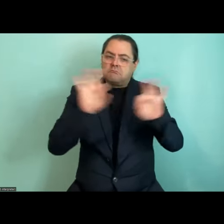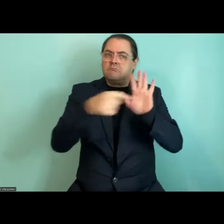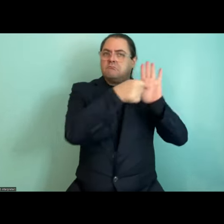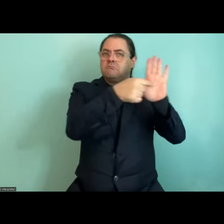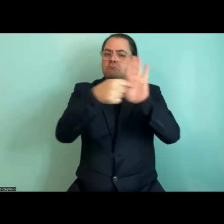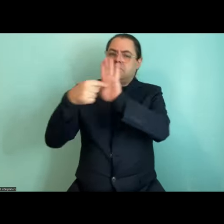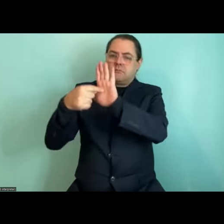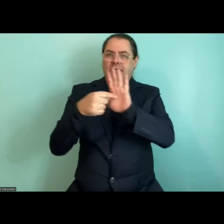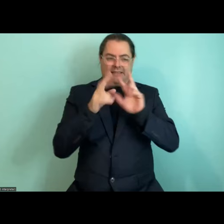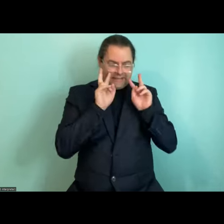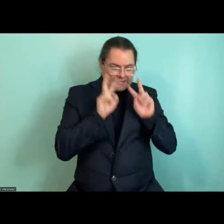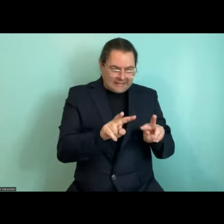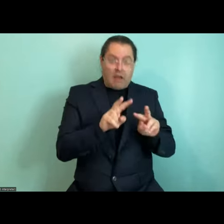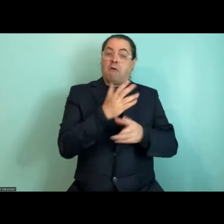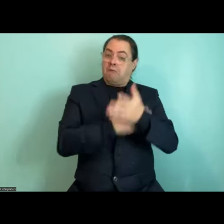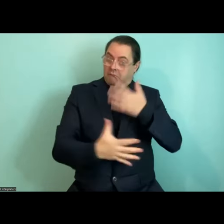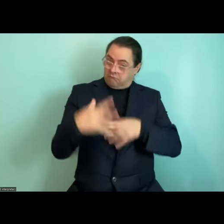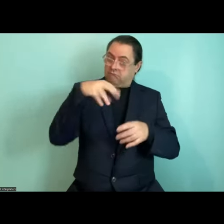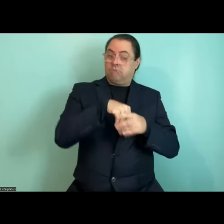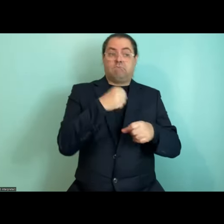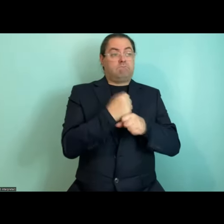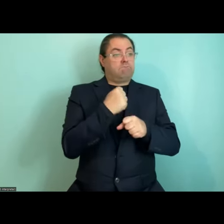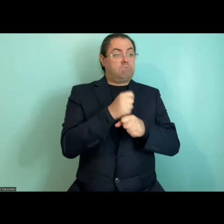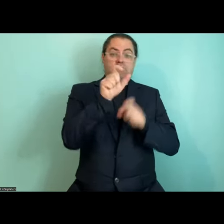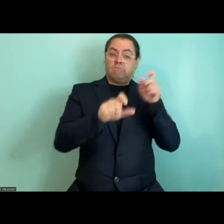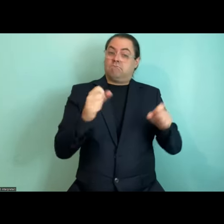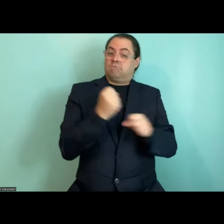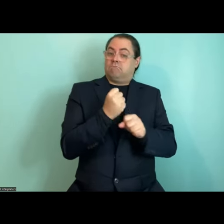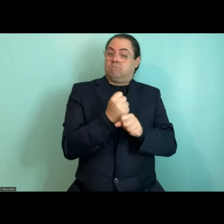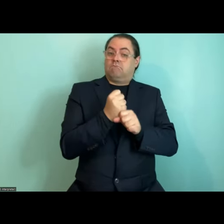us to kill met on. 09:58:51 Don't kill it please here Becky set